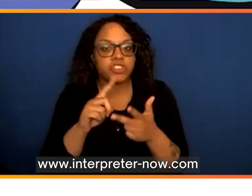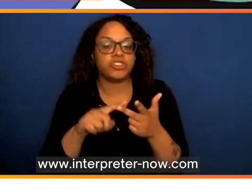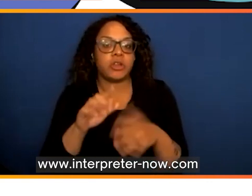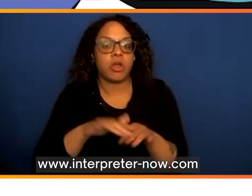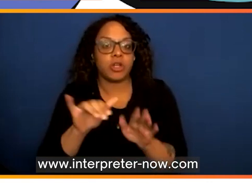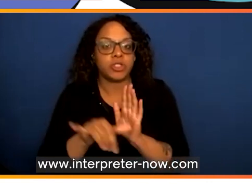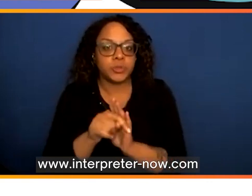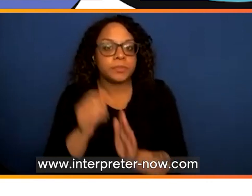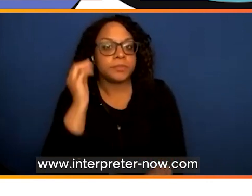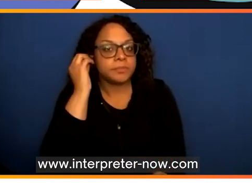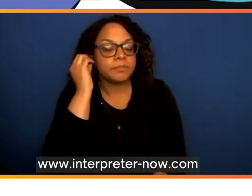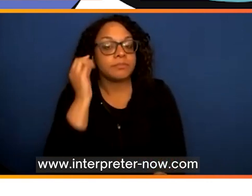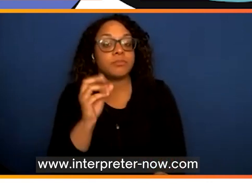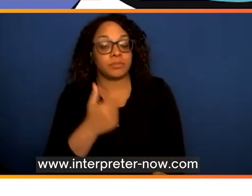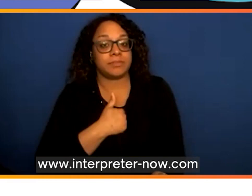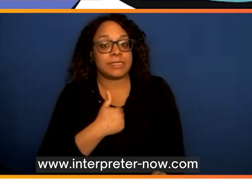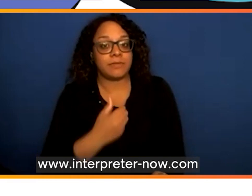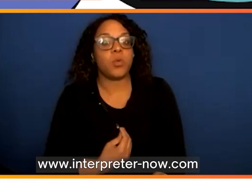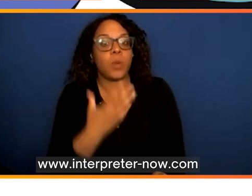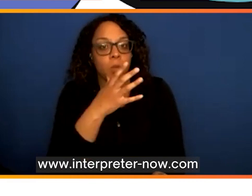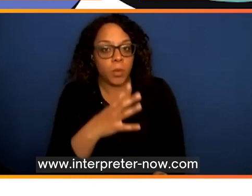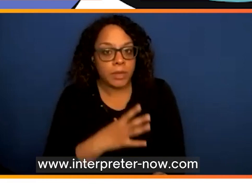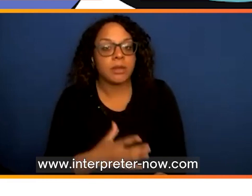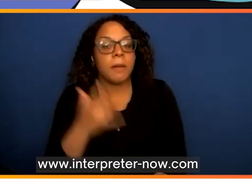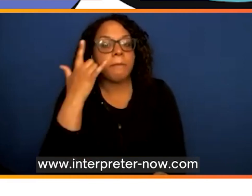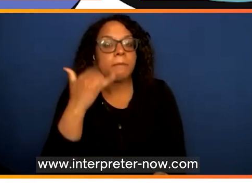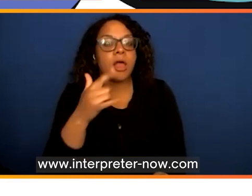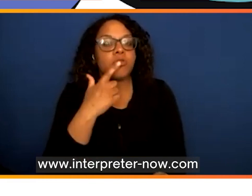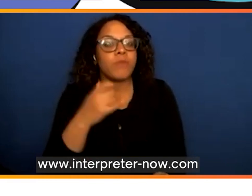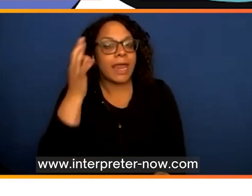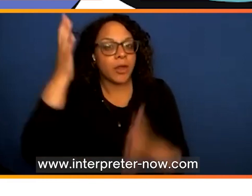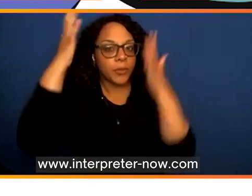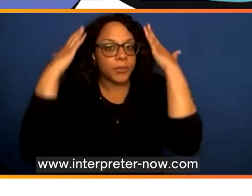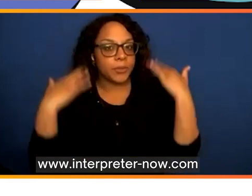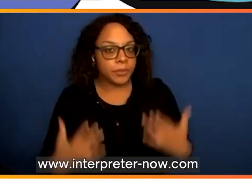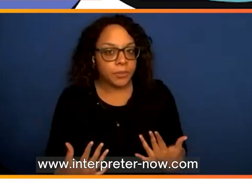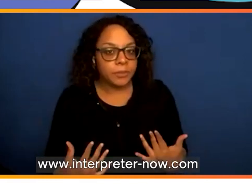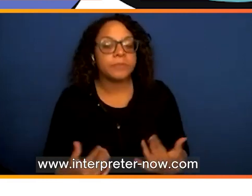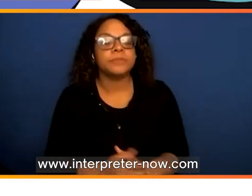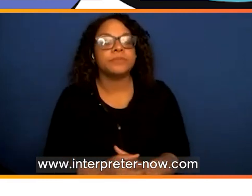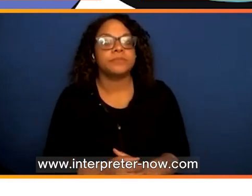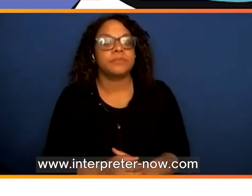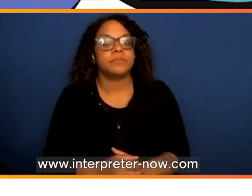I’ll start. I’m a White woman with long blonde and red hair. I’m wearing a long